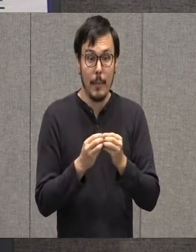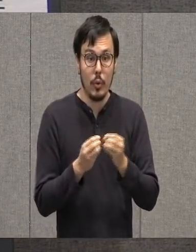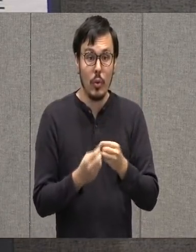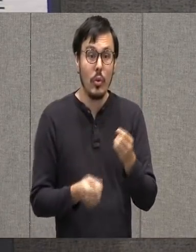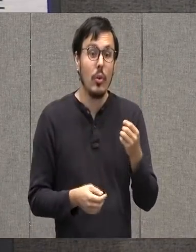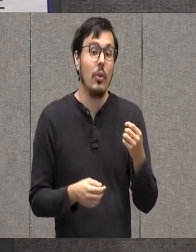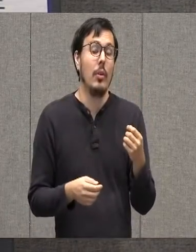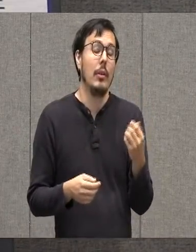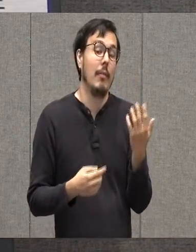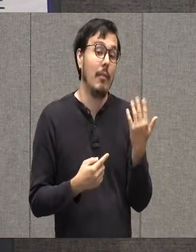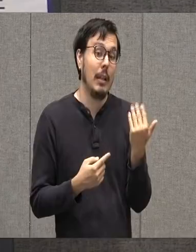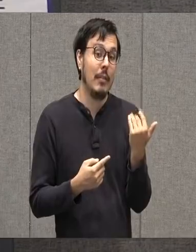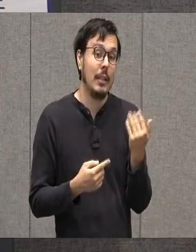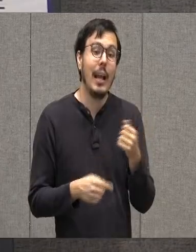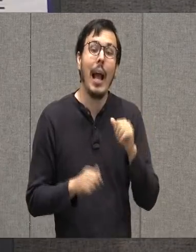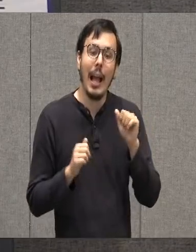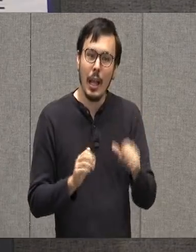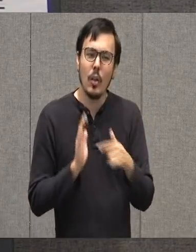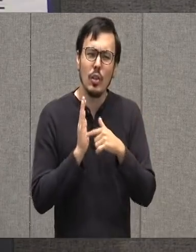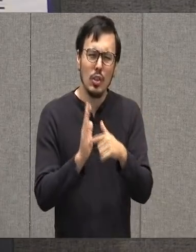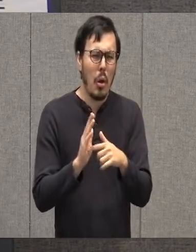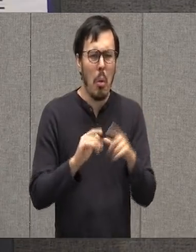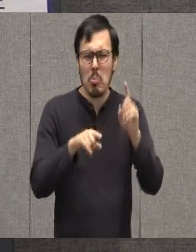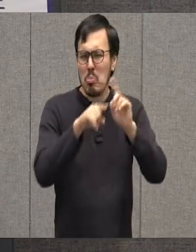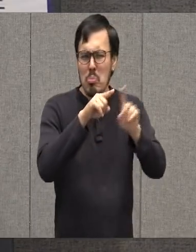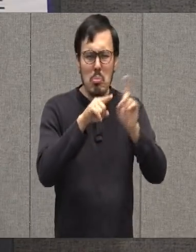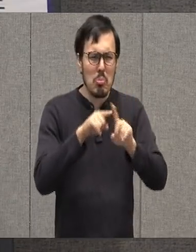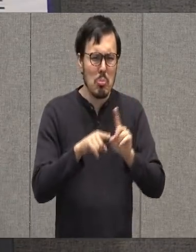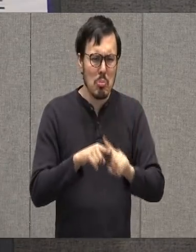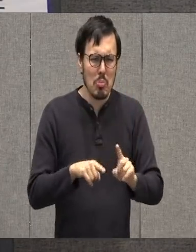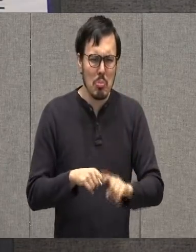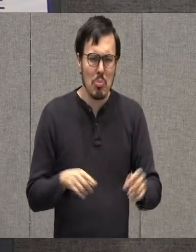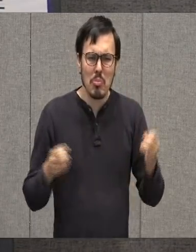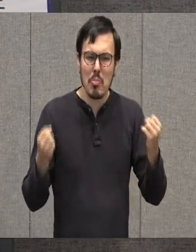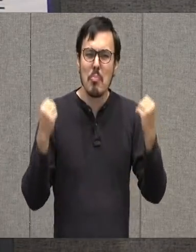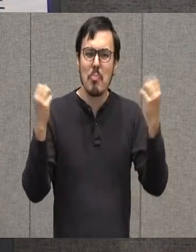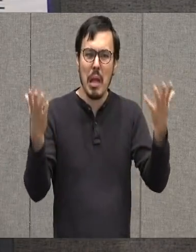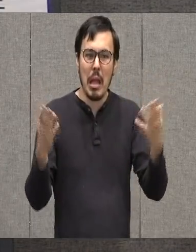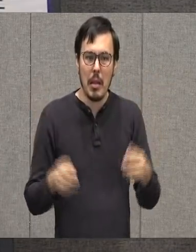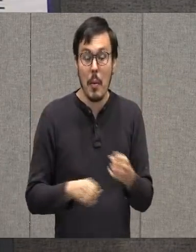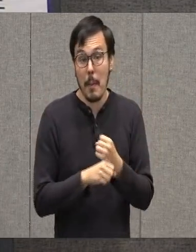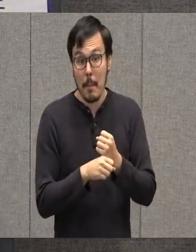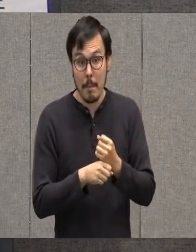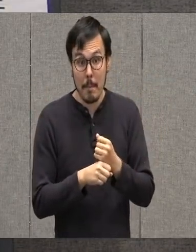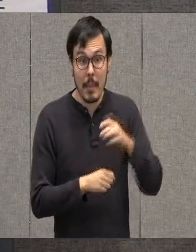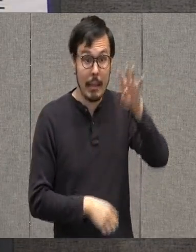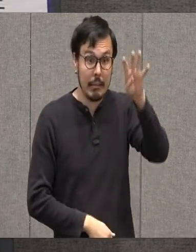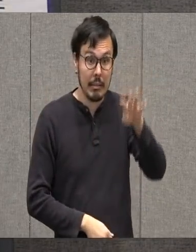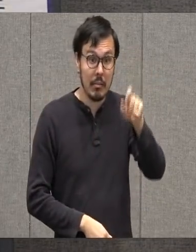I was able to show it in a bunch of different ways. We made tally marks.